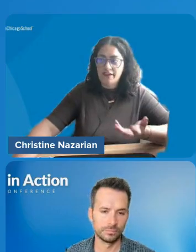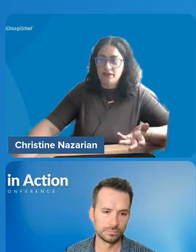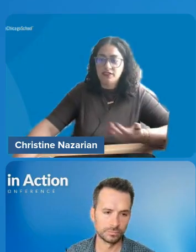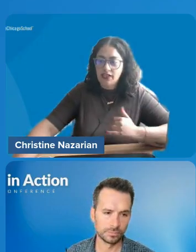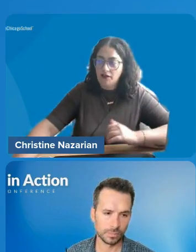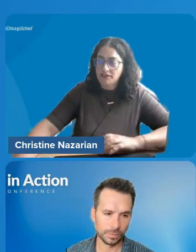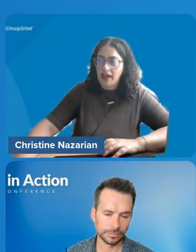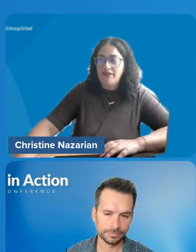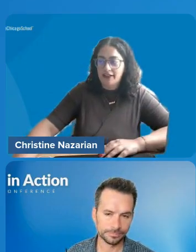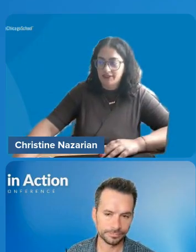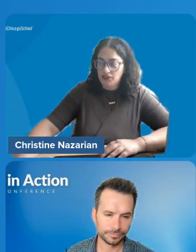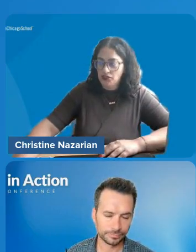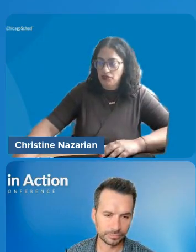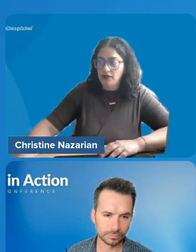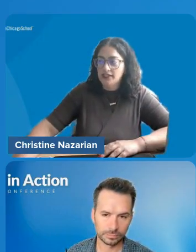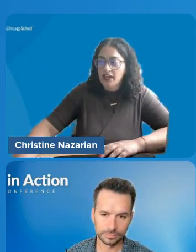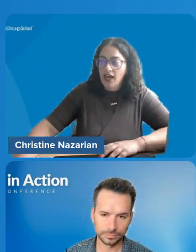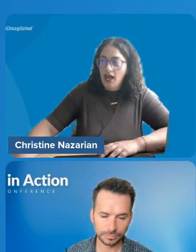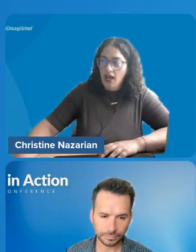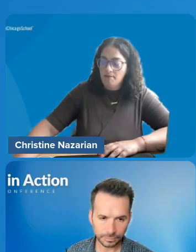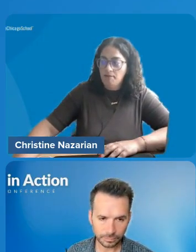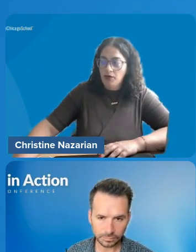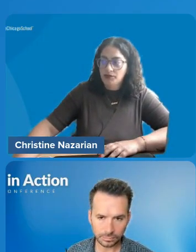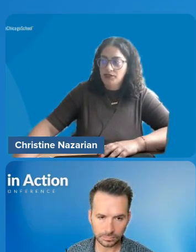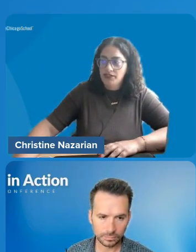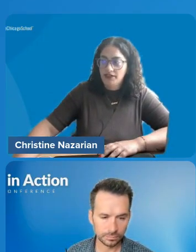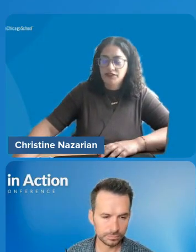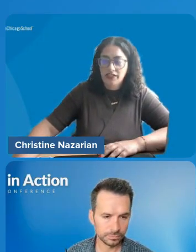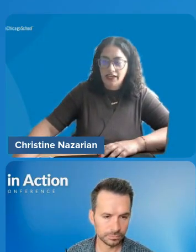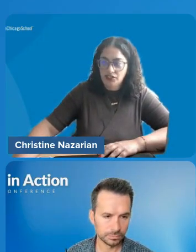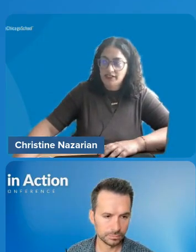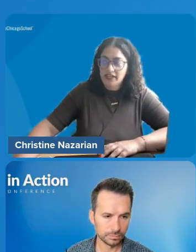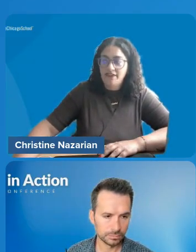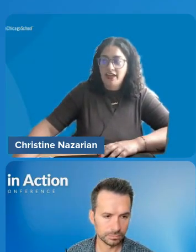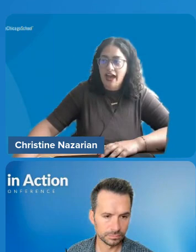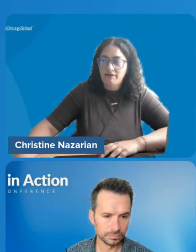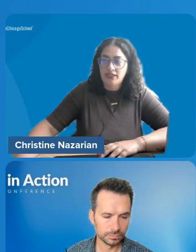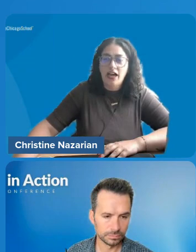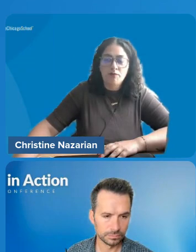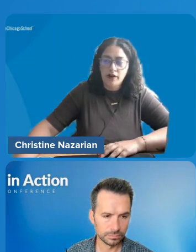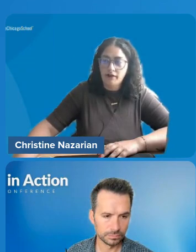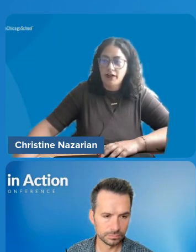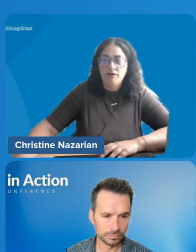themselves have access to it post their sessions and they have a library of all